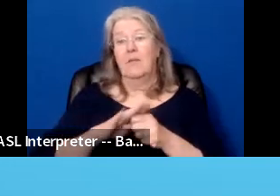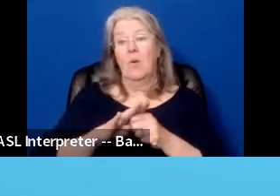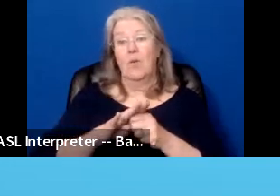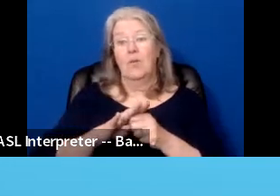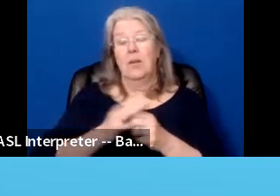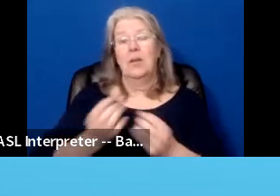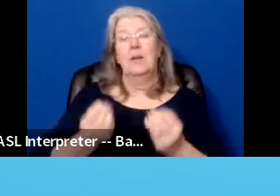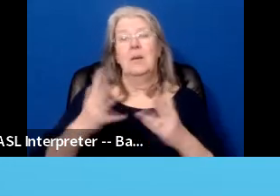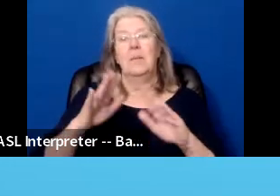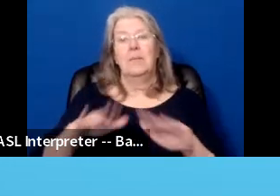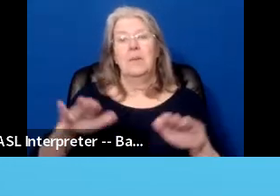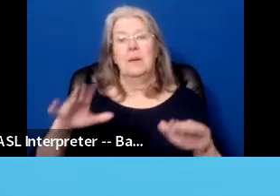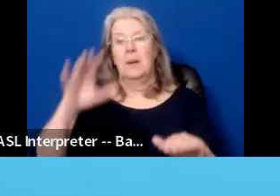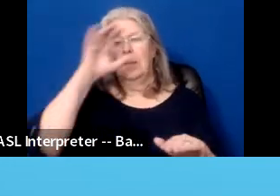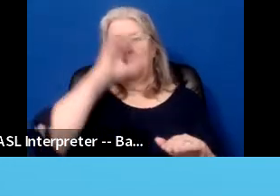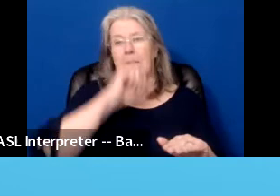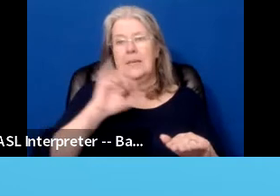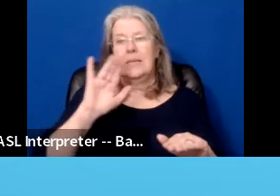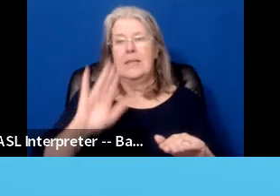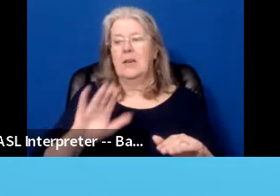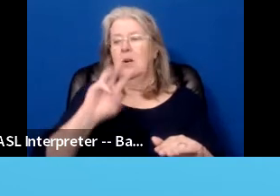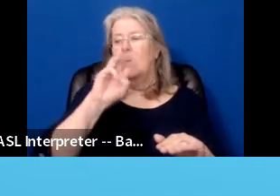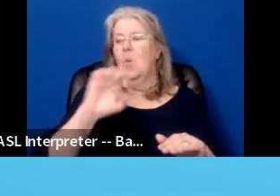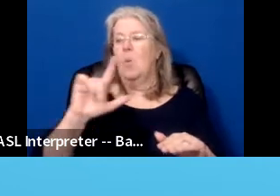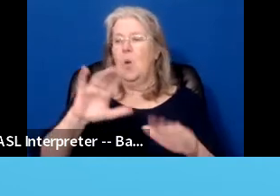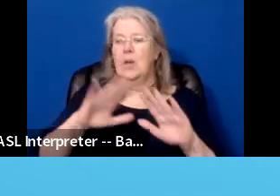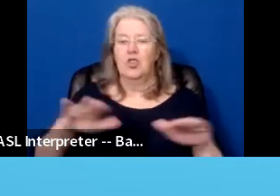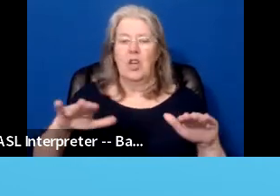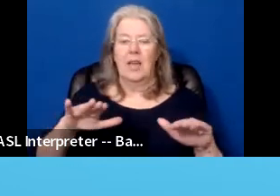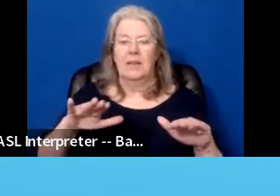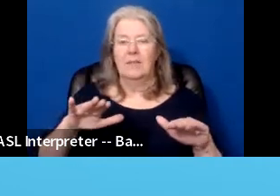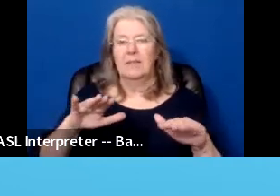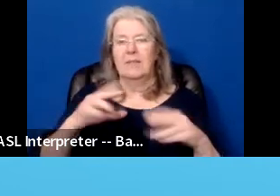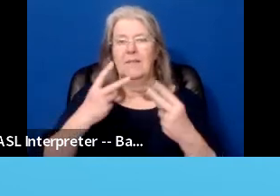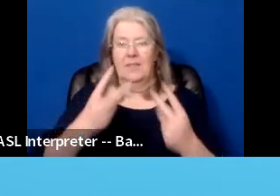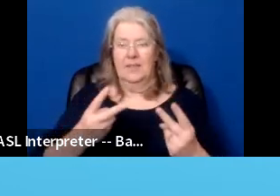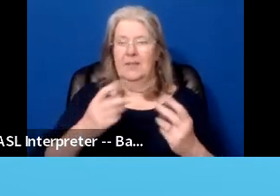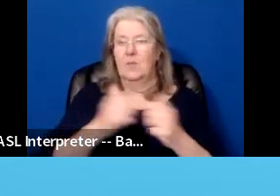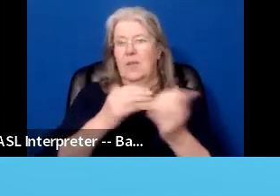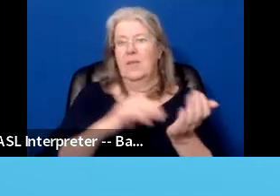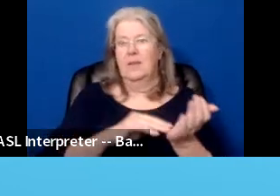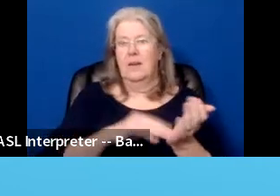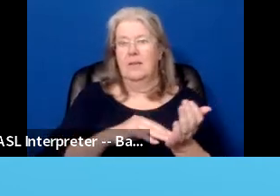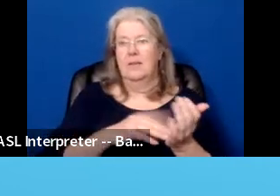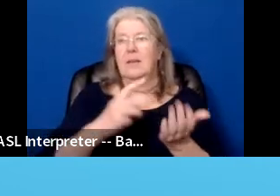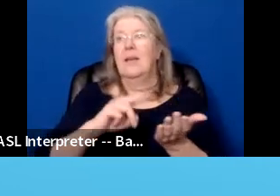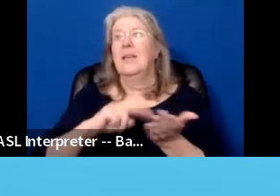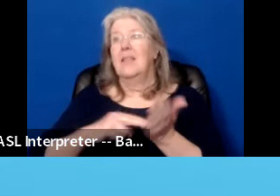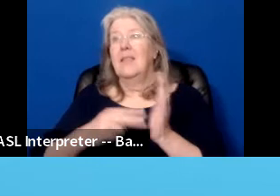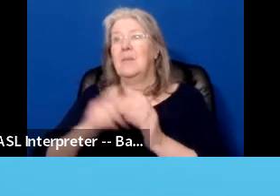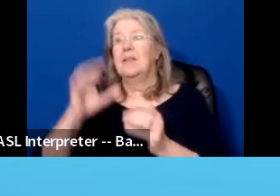children missed their well child checks, and so they missed their other vaccinations and so